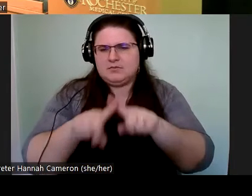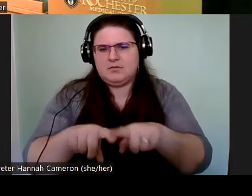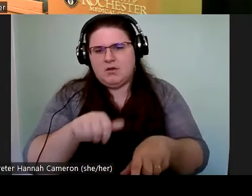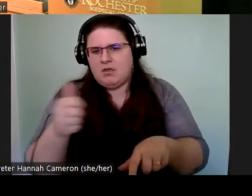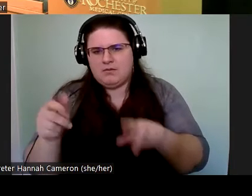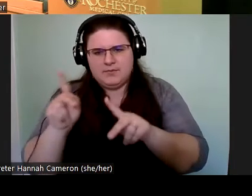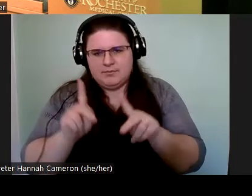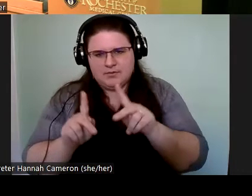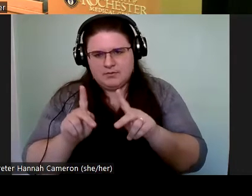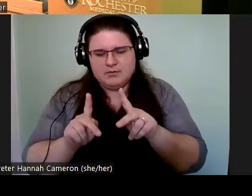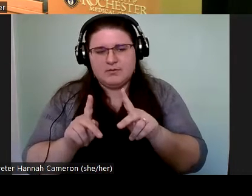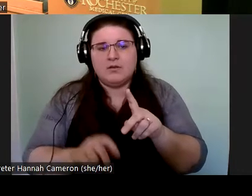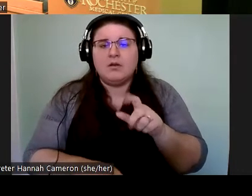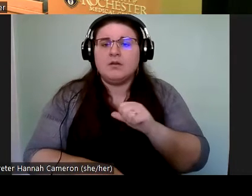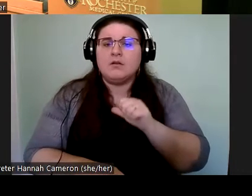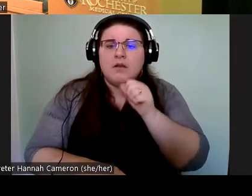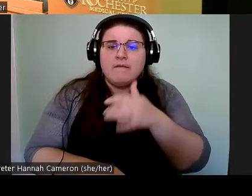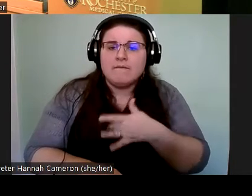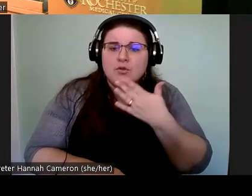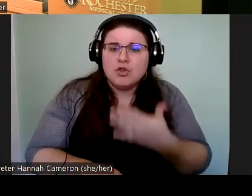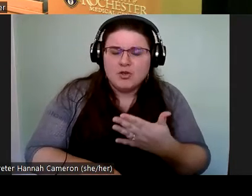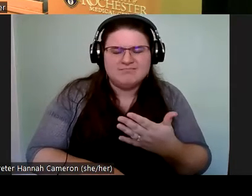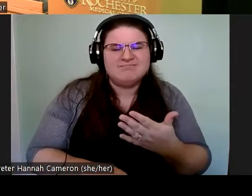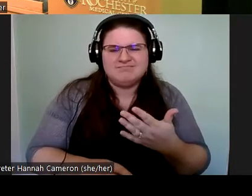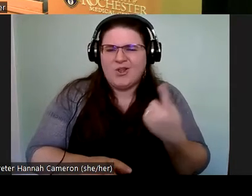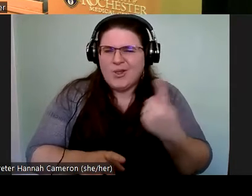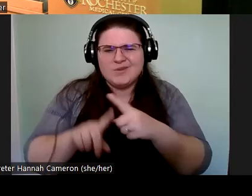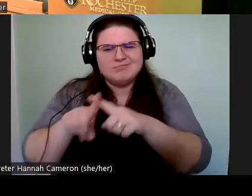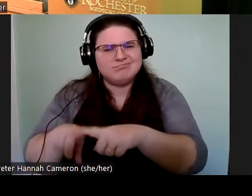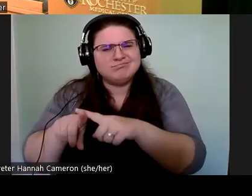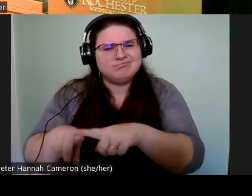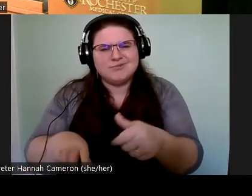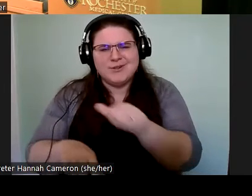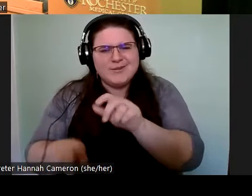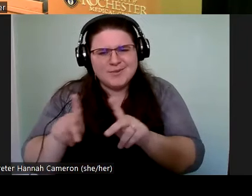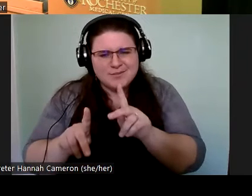illnesses have someone to rely on as well um in that study that was done over 60% of people with